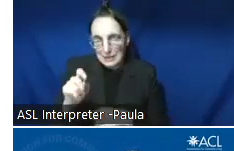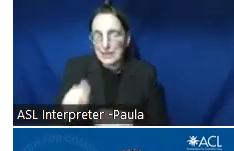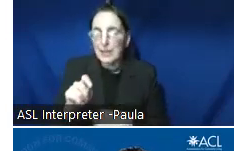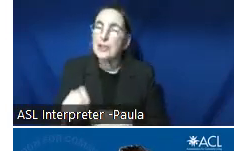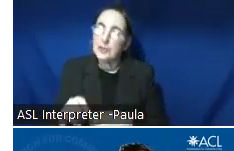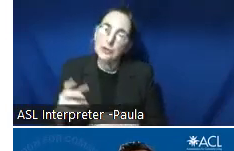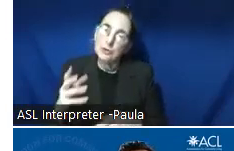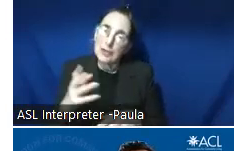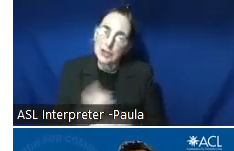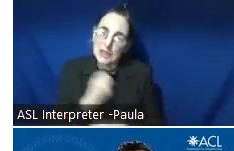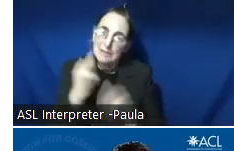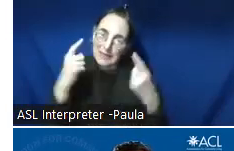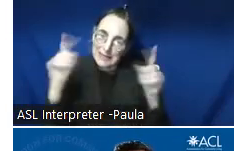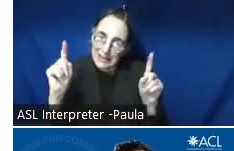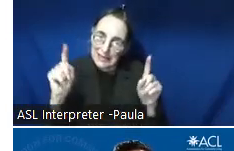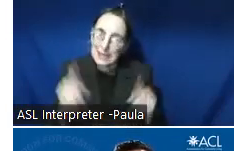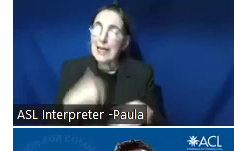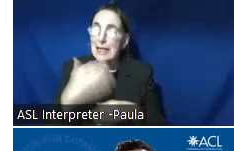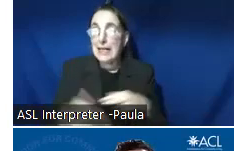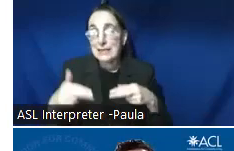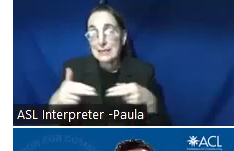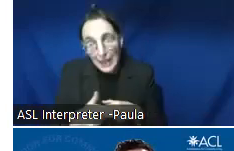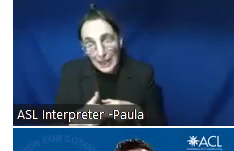We have covered a lot of information through